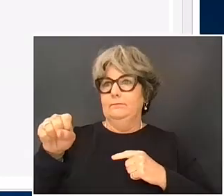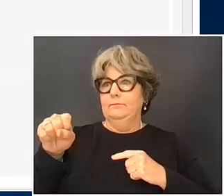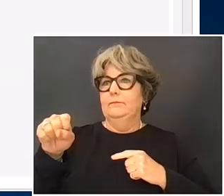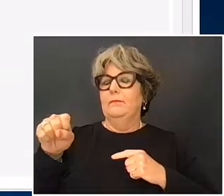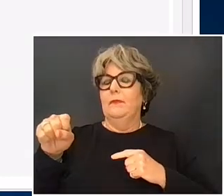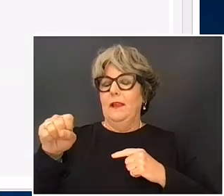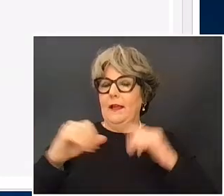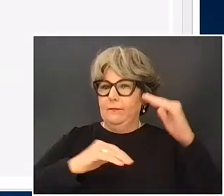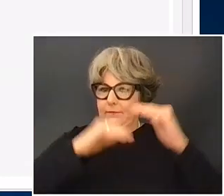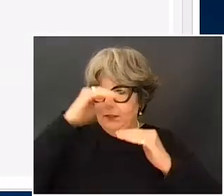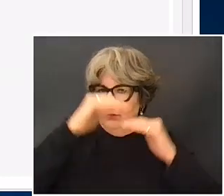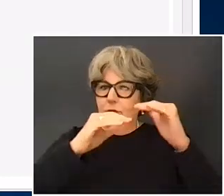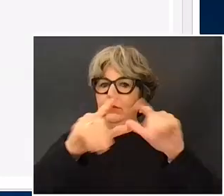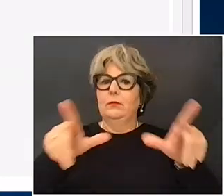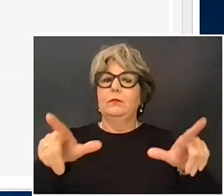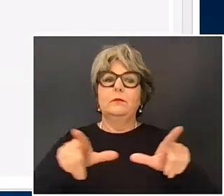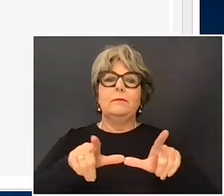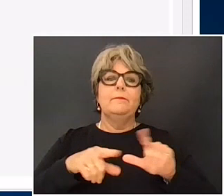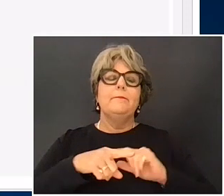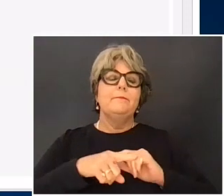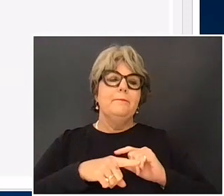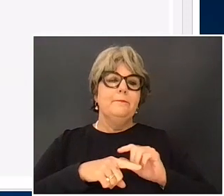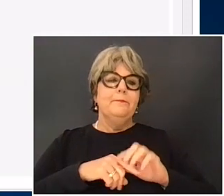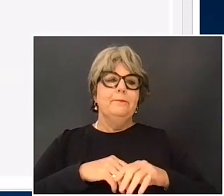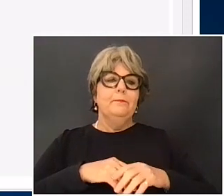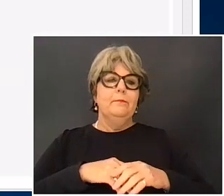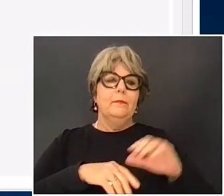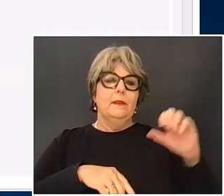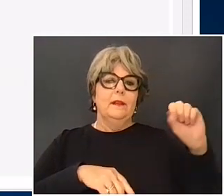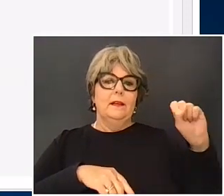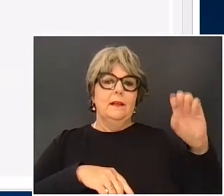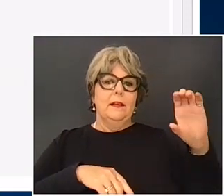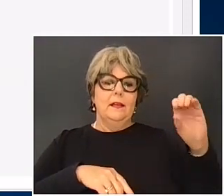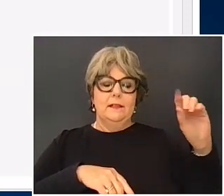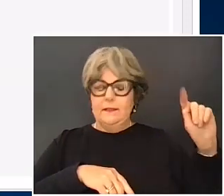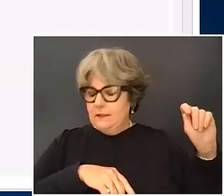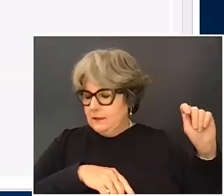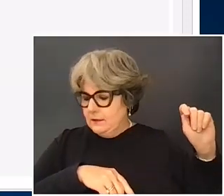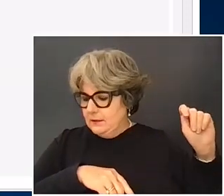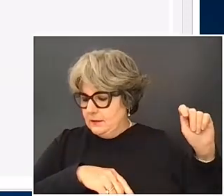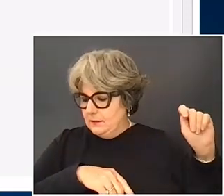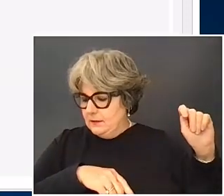So I think, and Scott, I'm sorry I'm maybe going to misquote you, but I think Scott